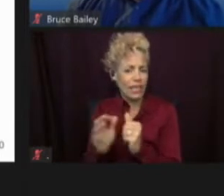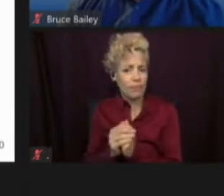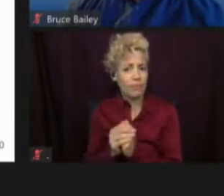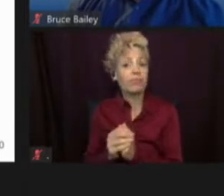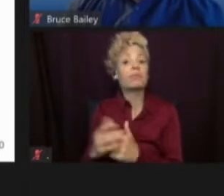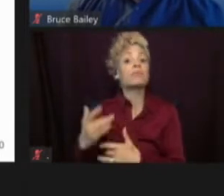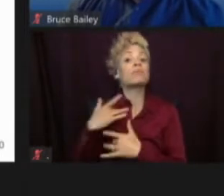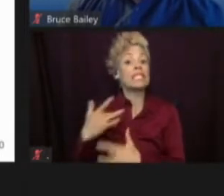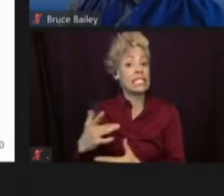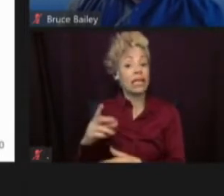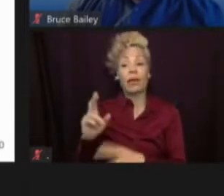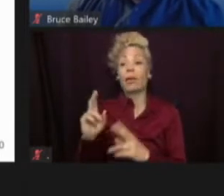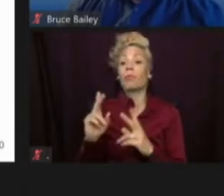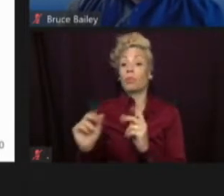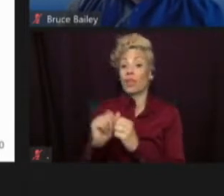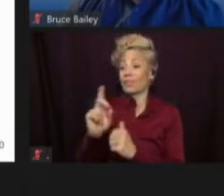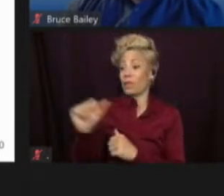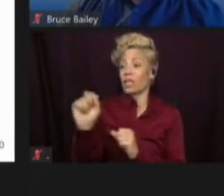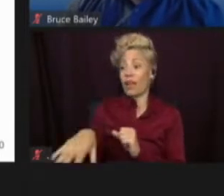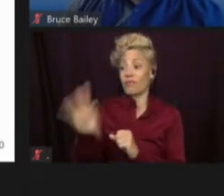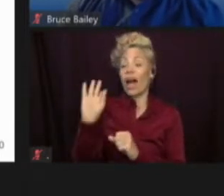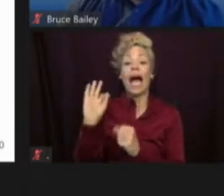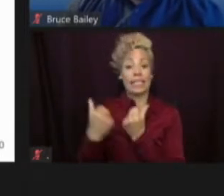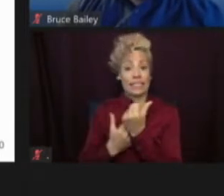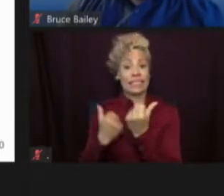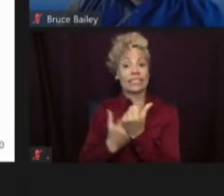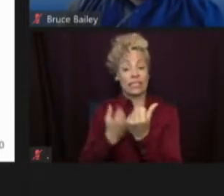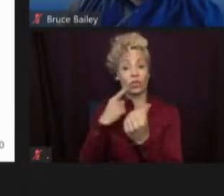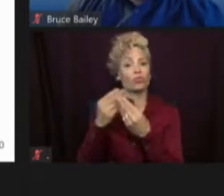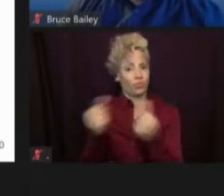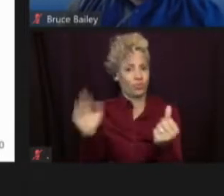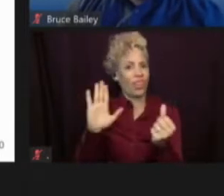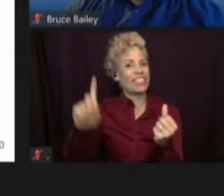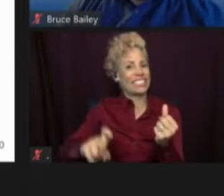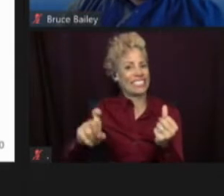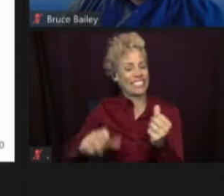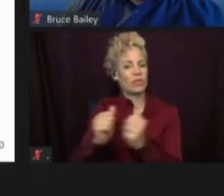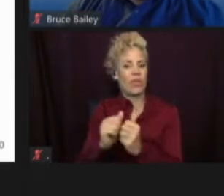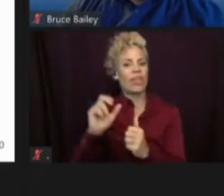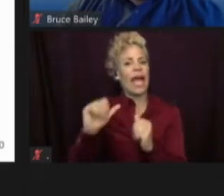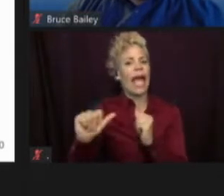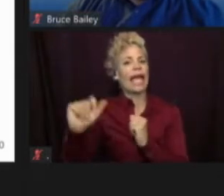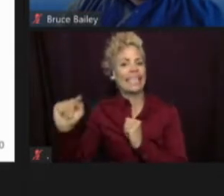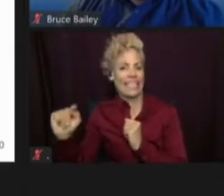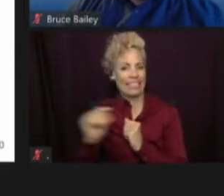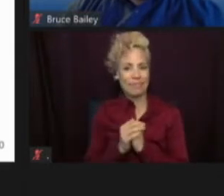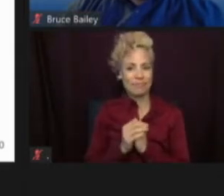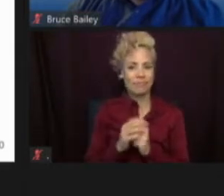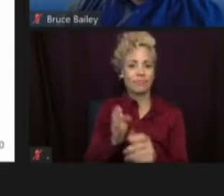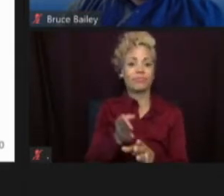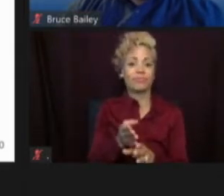with addressing their assistive technology needs. Finally, productivity was subject to limitations previously